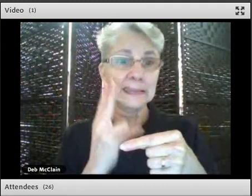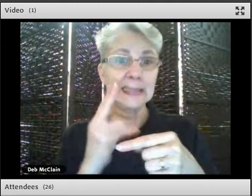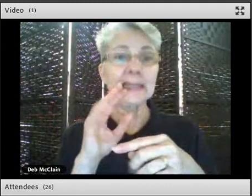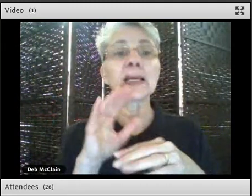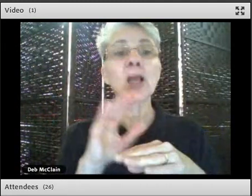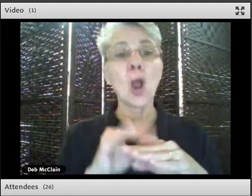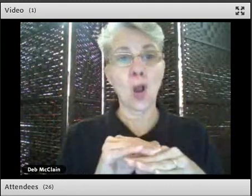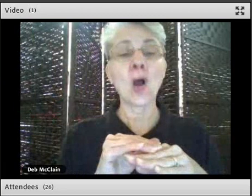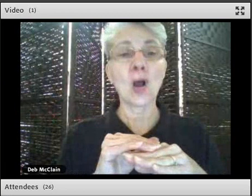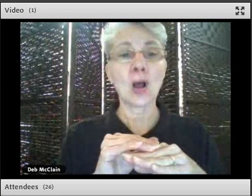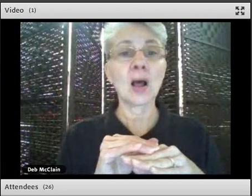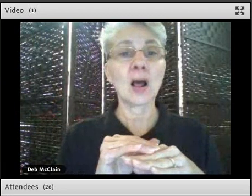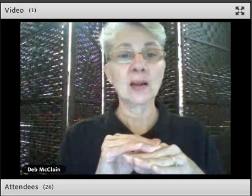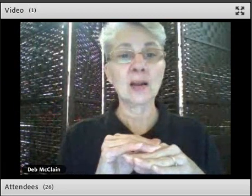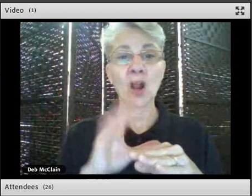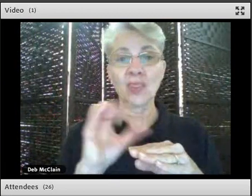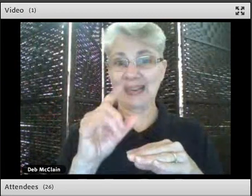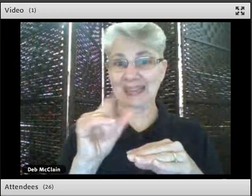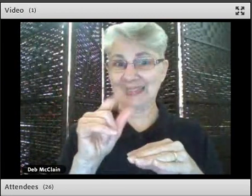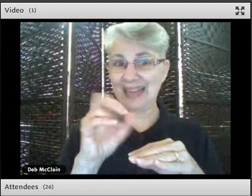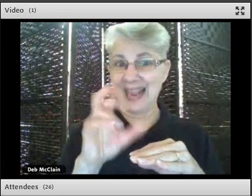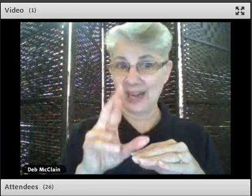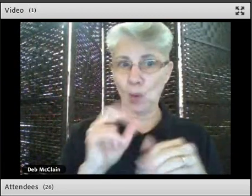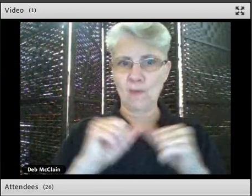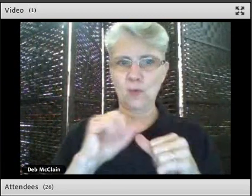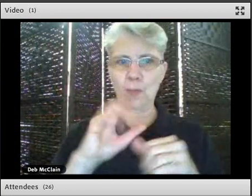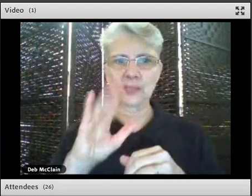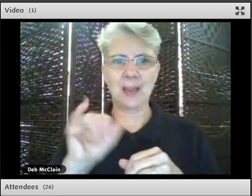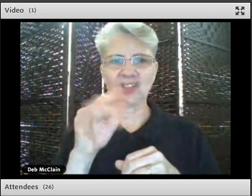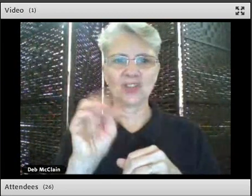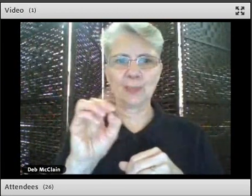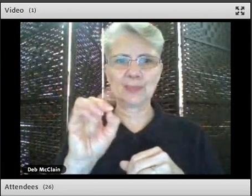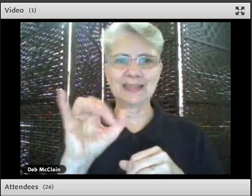So we just record what we see. It's much easier to record what we see